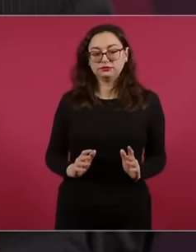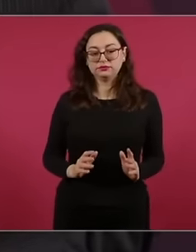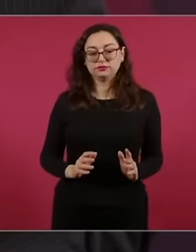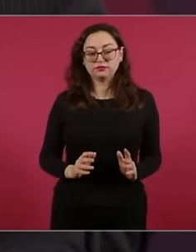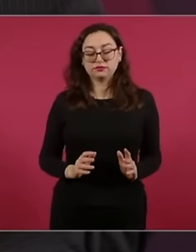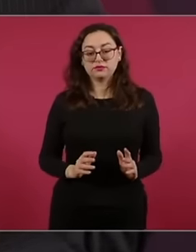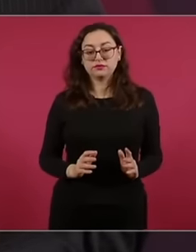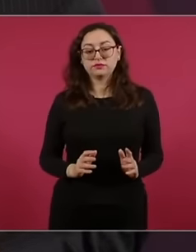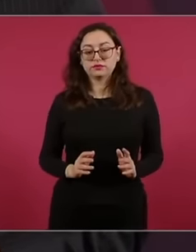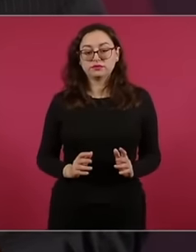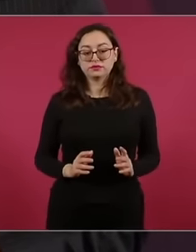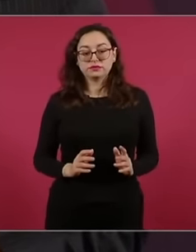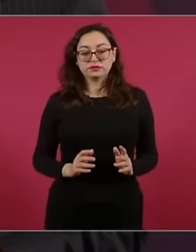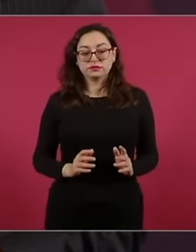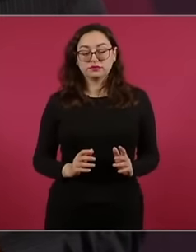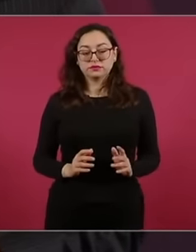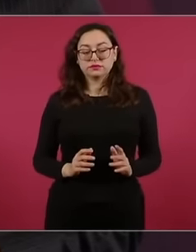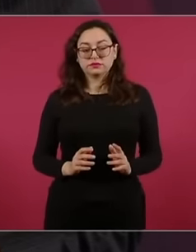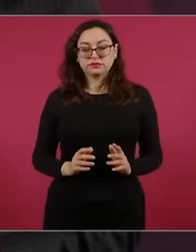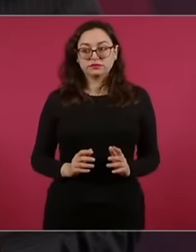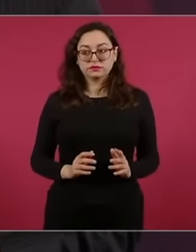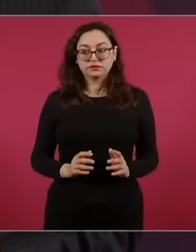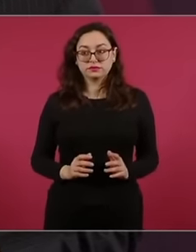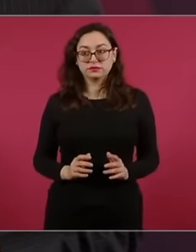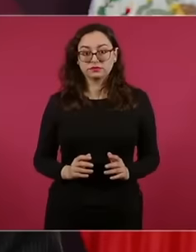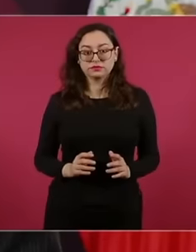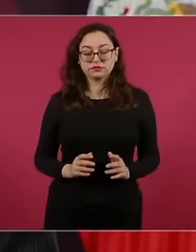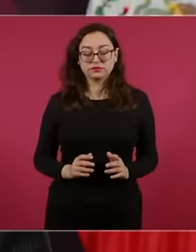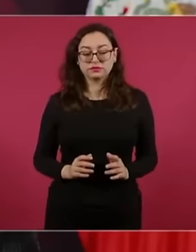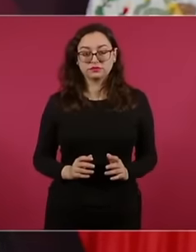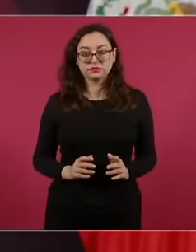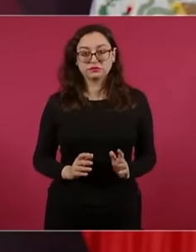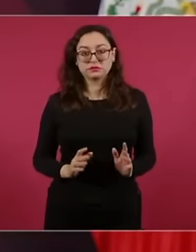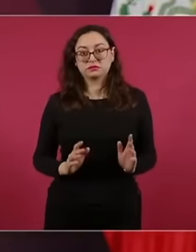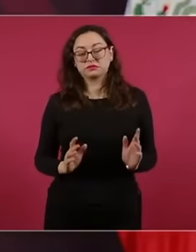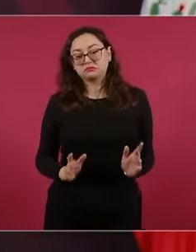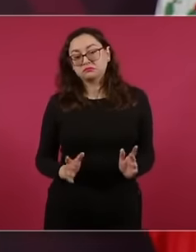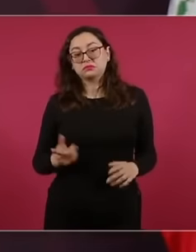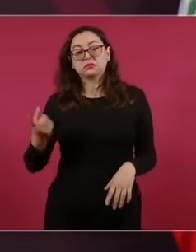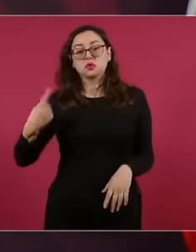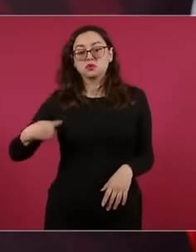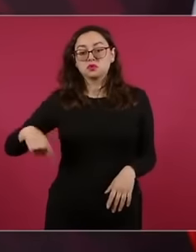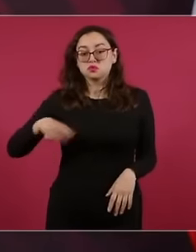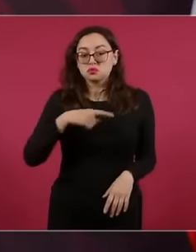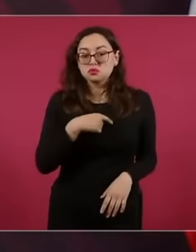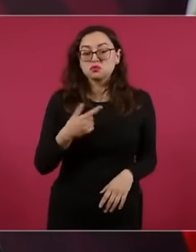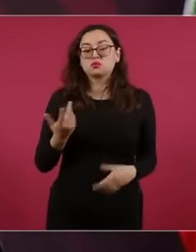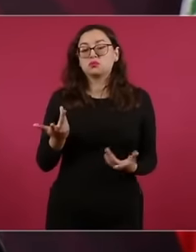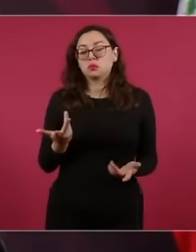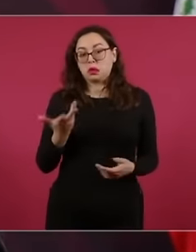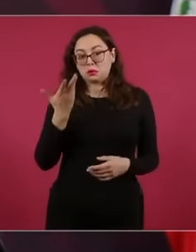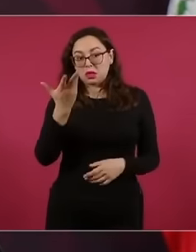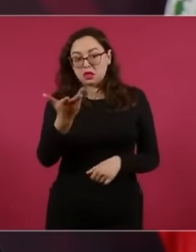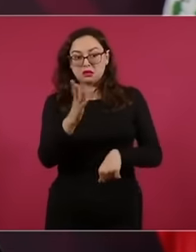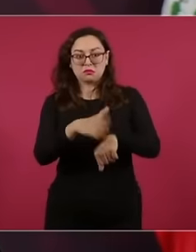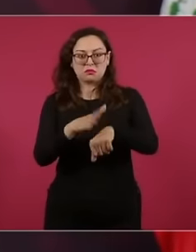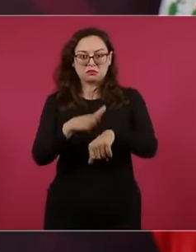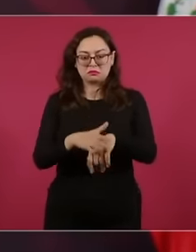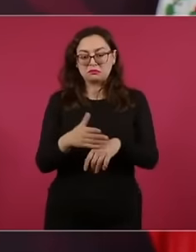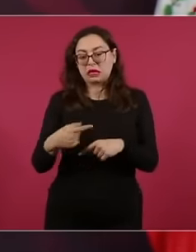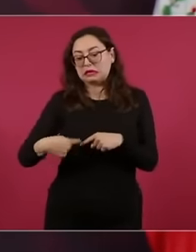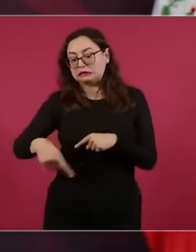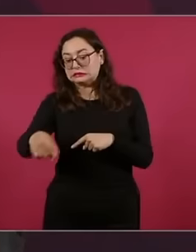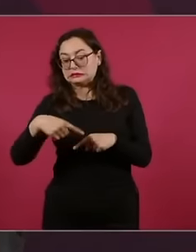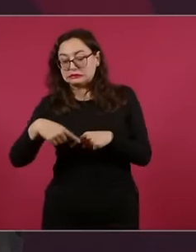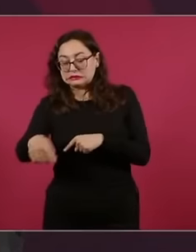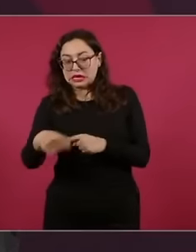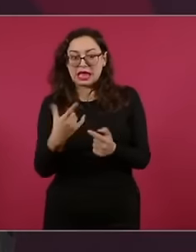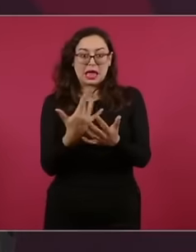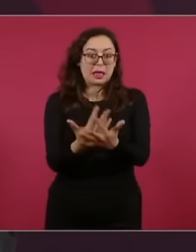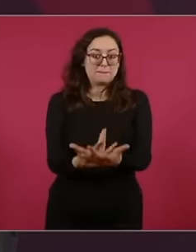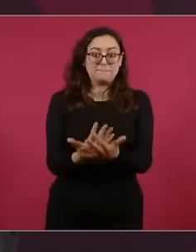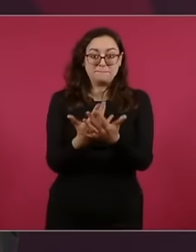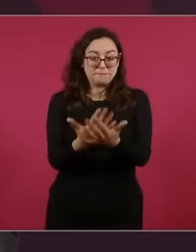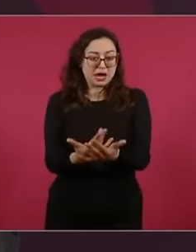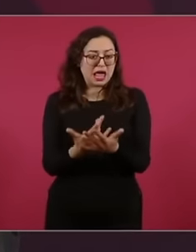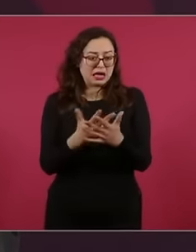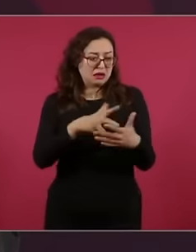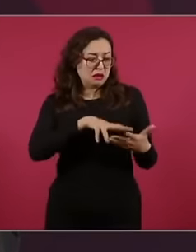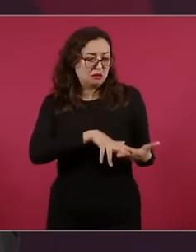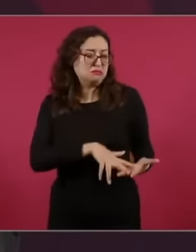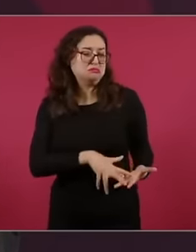for is that there be no violence between